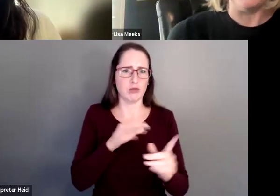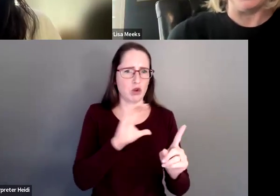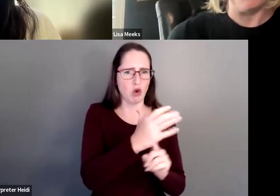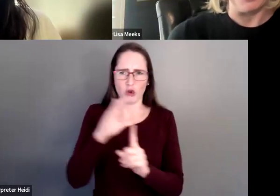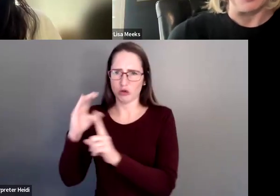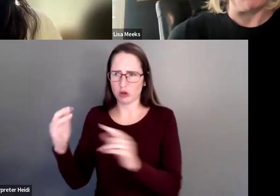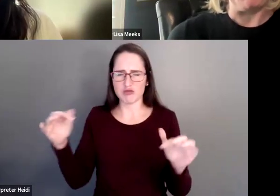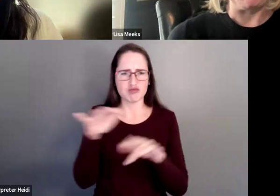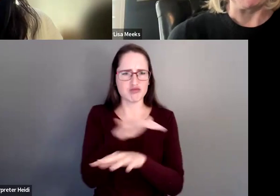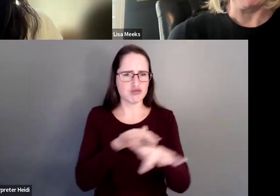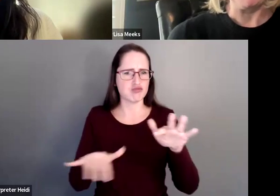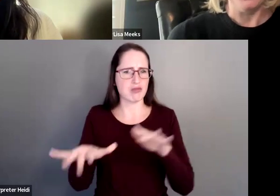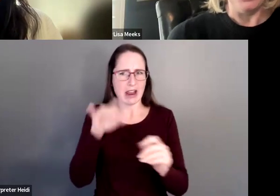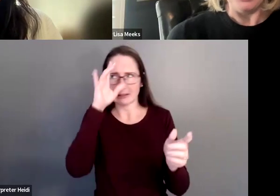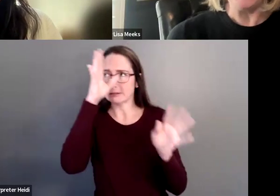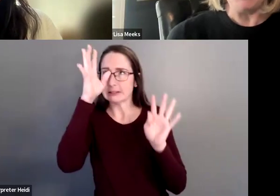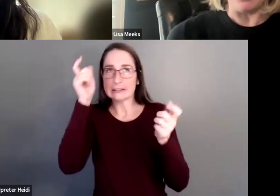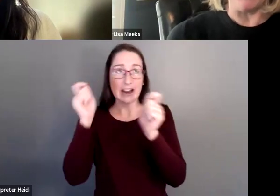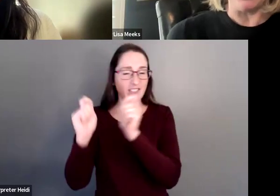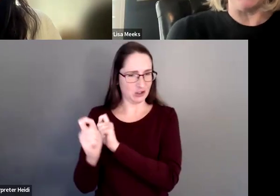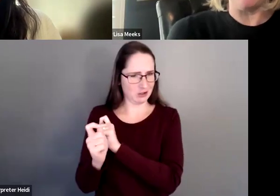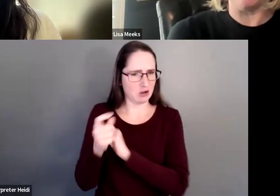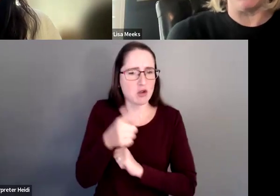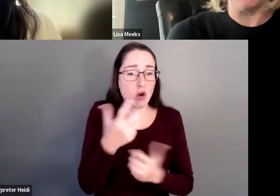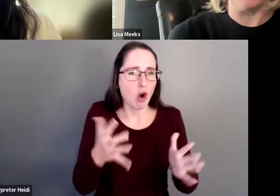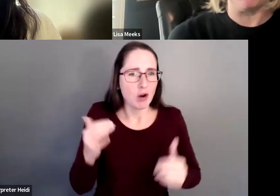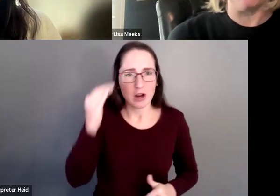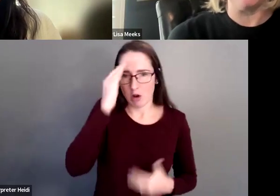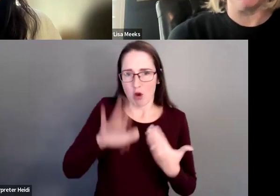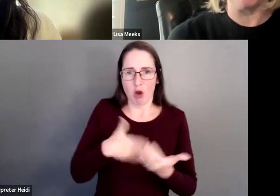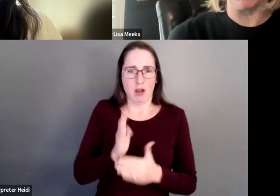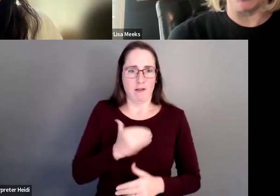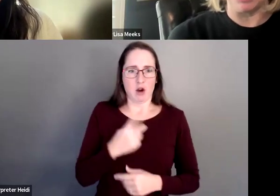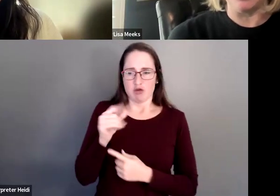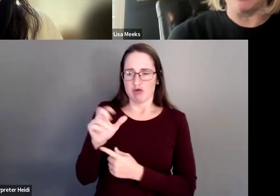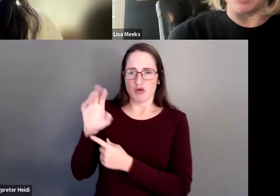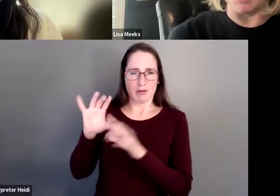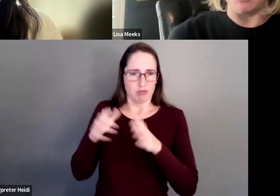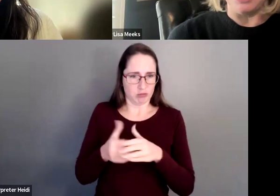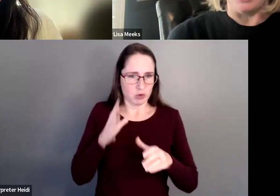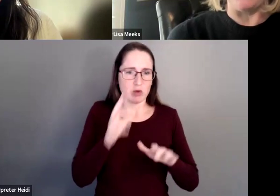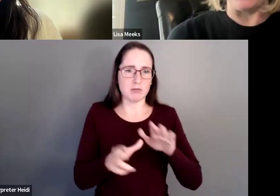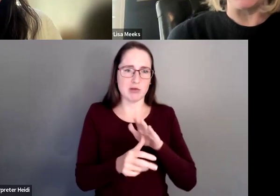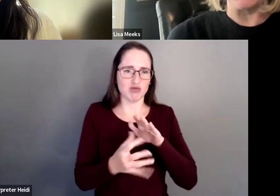to foster cross cultural collaboration and innovation. As you may already know, all